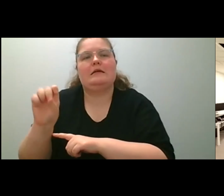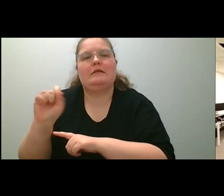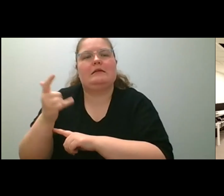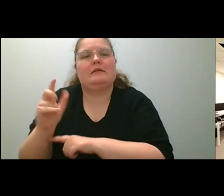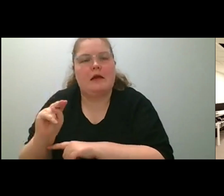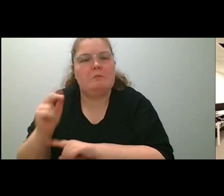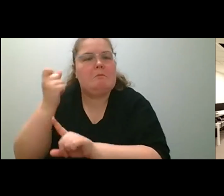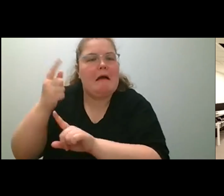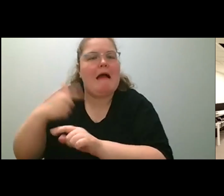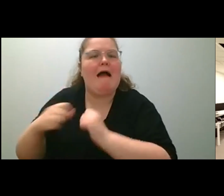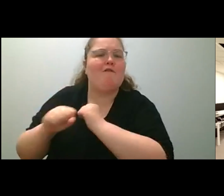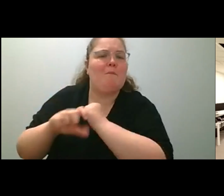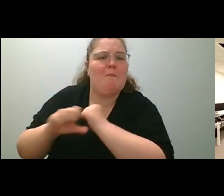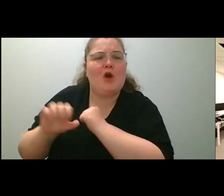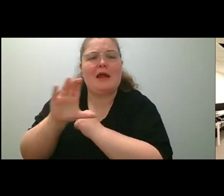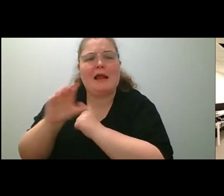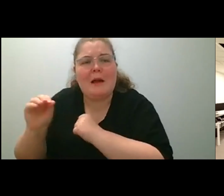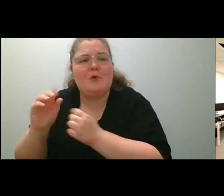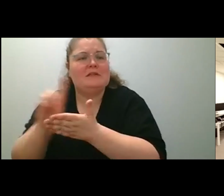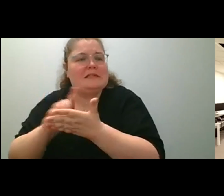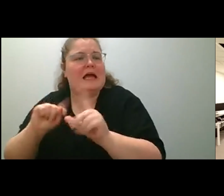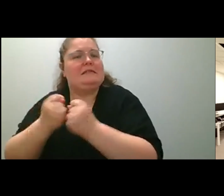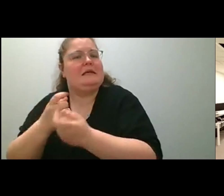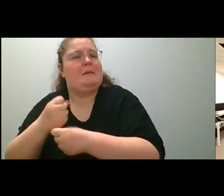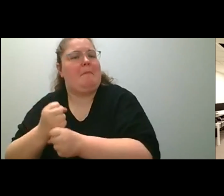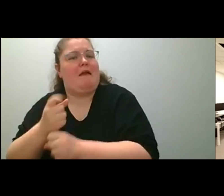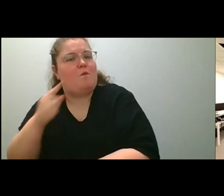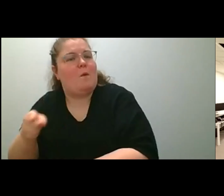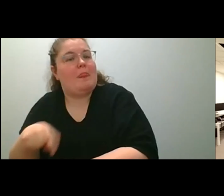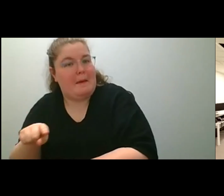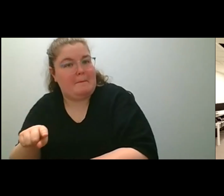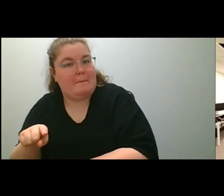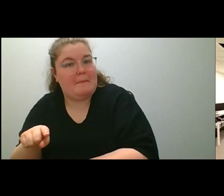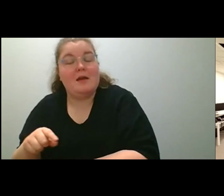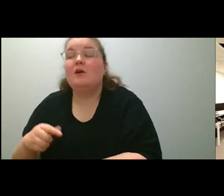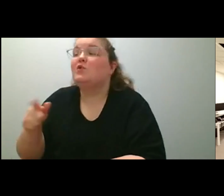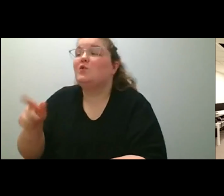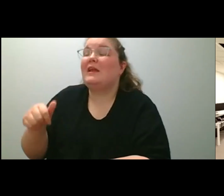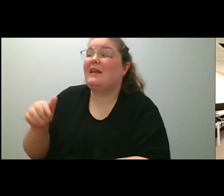that are putting together information for them. So going back to whoever your point of contact is